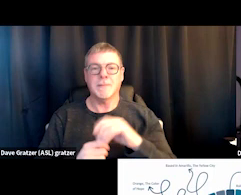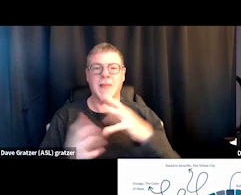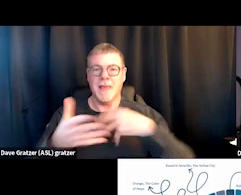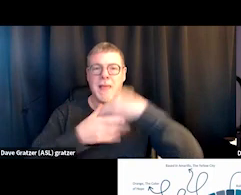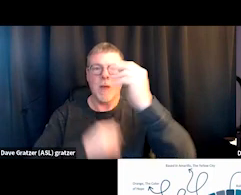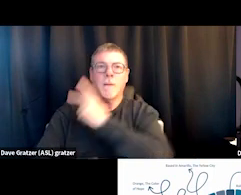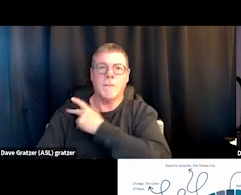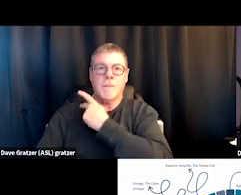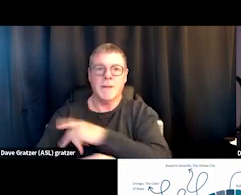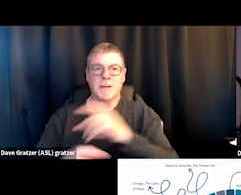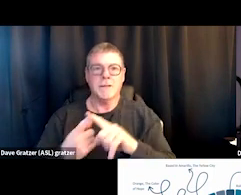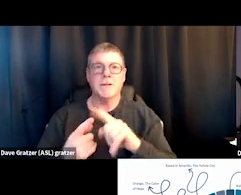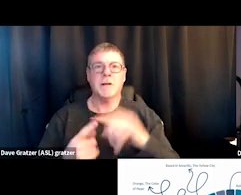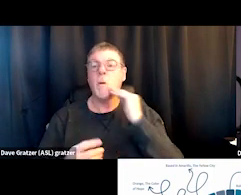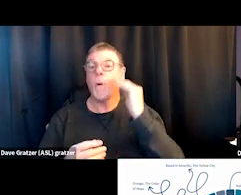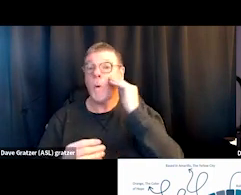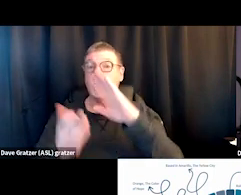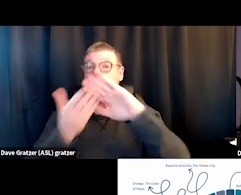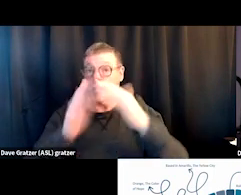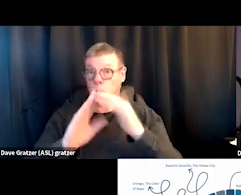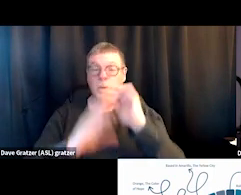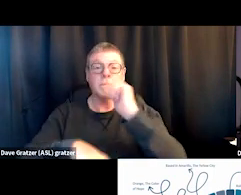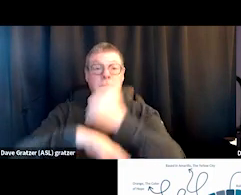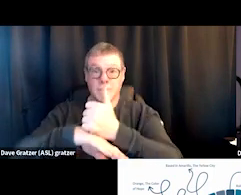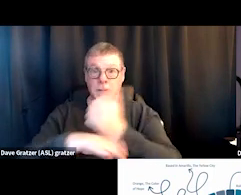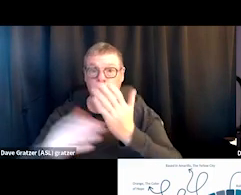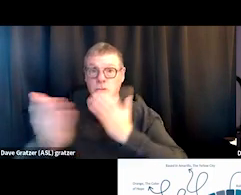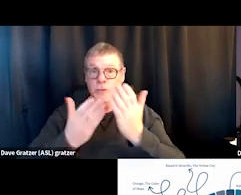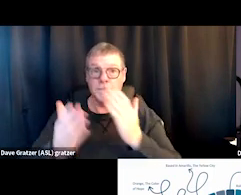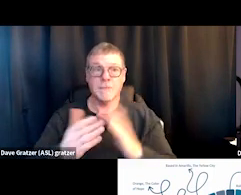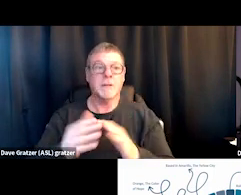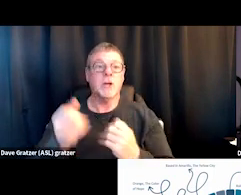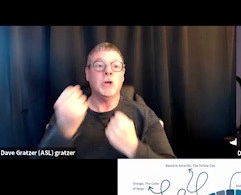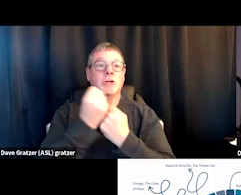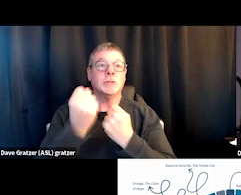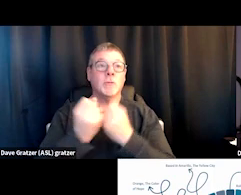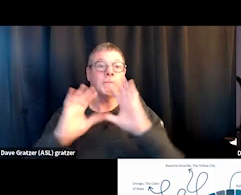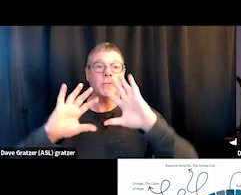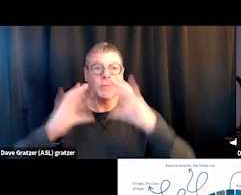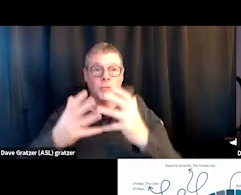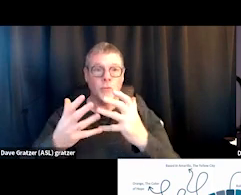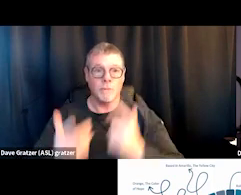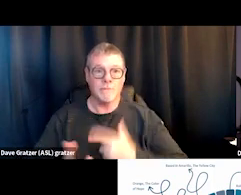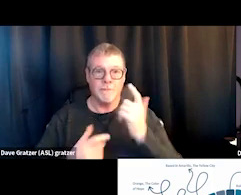a lot of home and community-based services, we have supported group living, and, you know, for the SMI population.